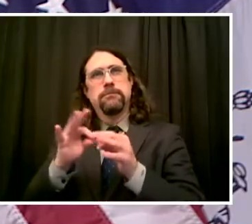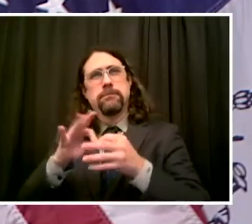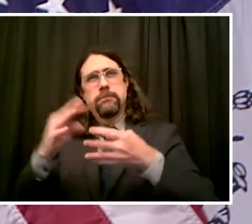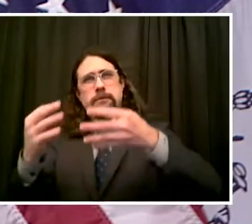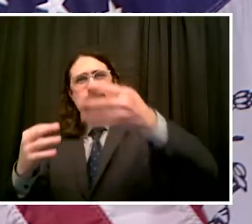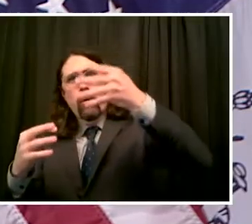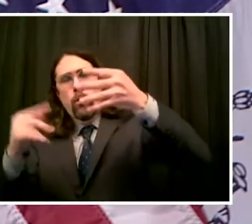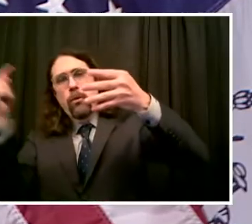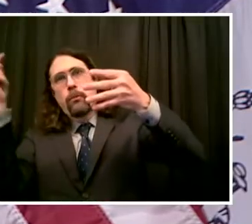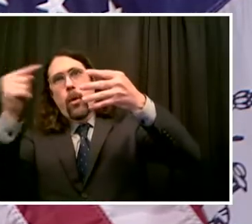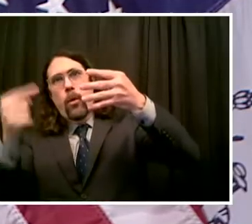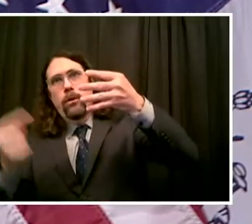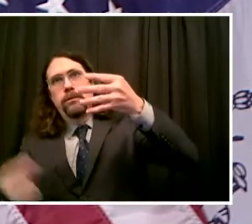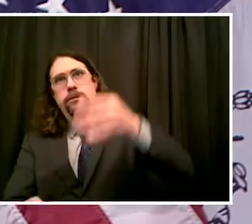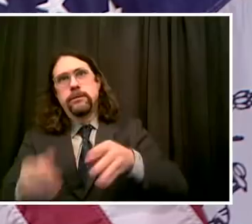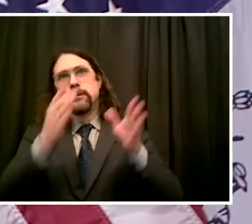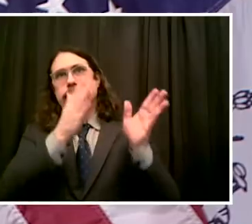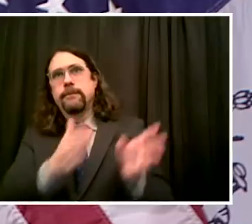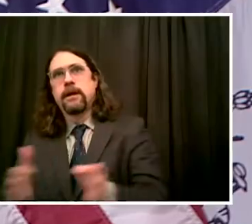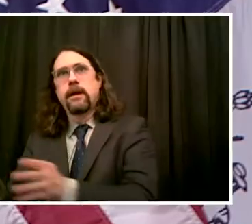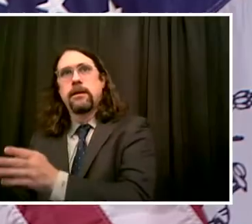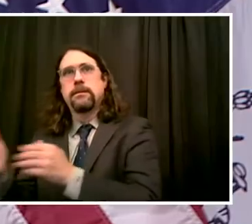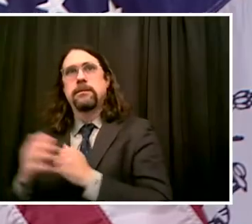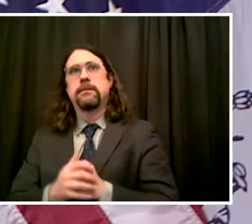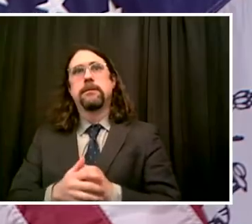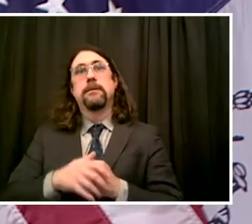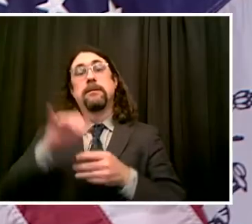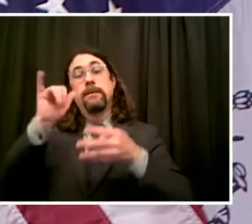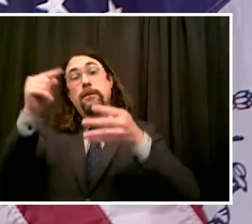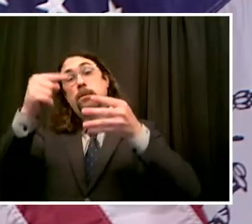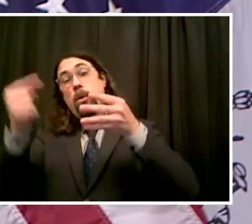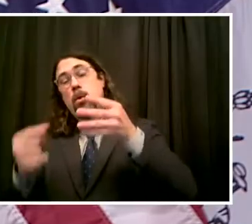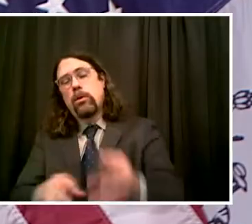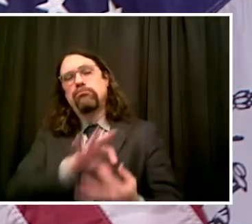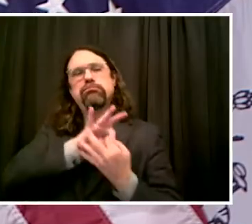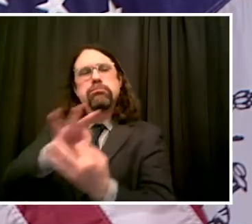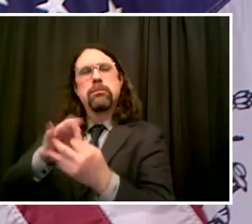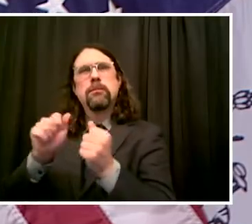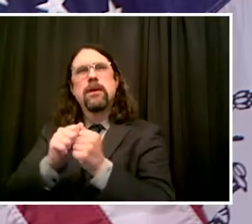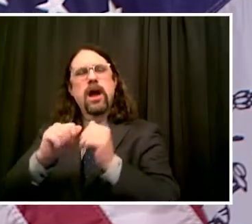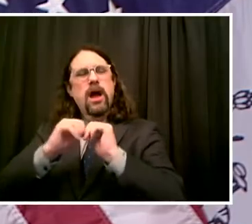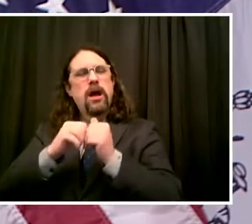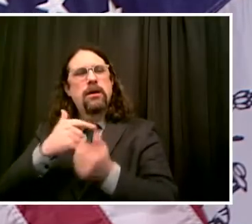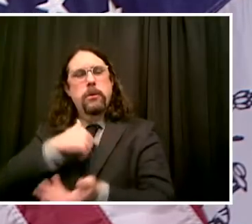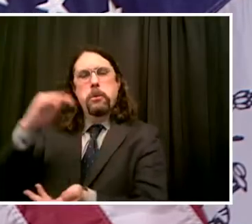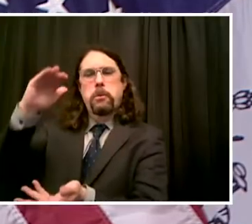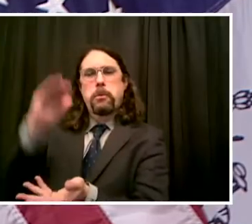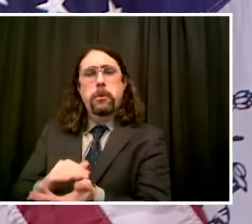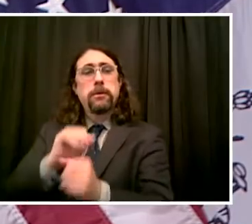AGO ABOUT A FOUR-POINT PLAN TO ADDRESS DISPAR DISPARIT